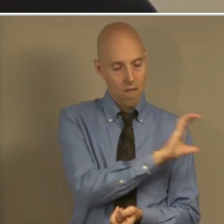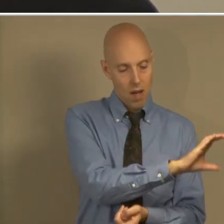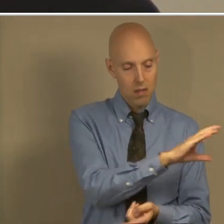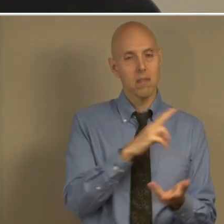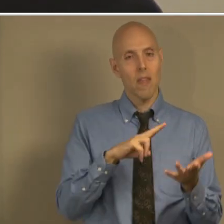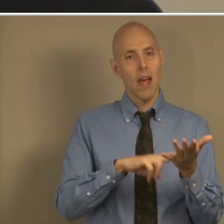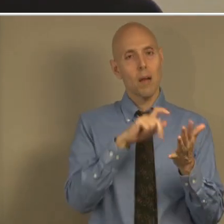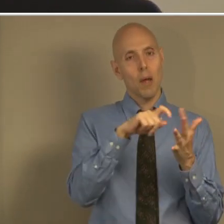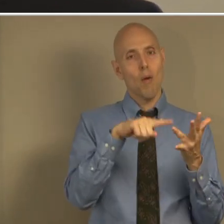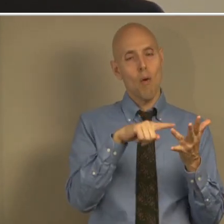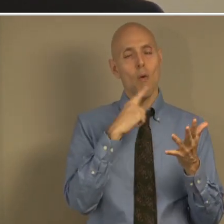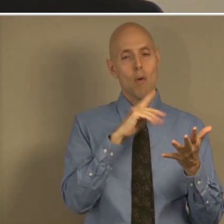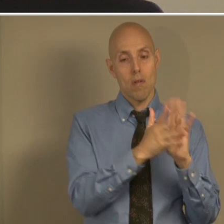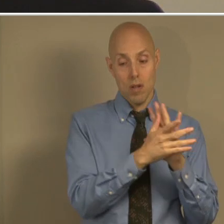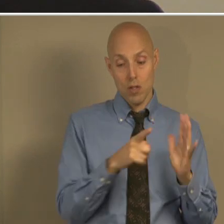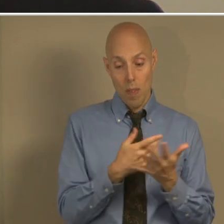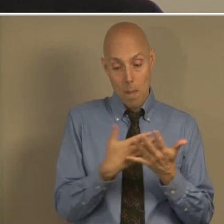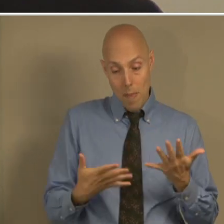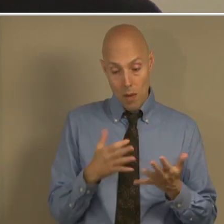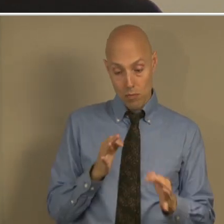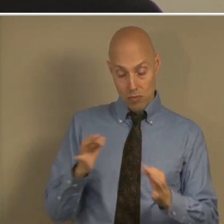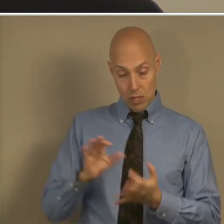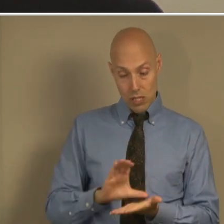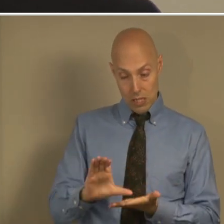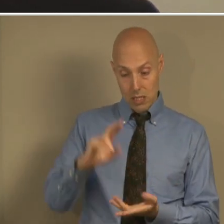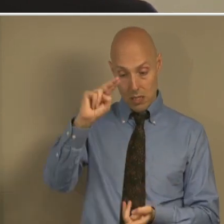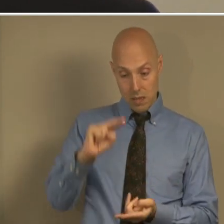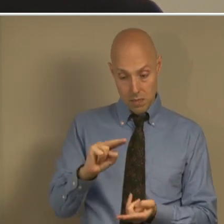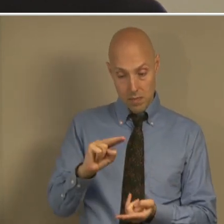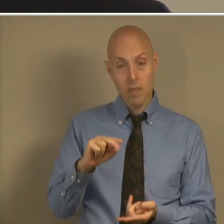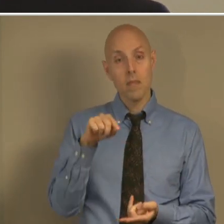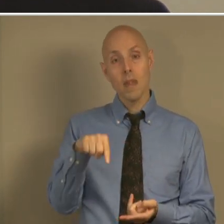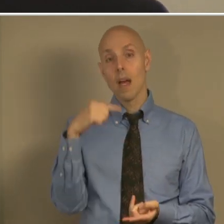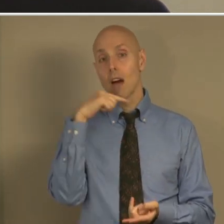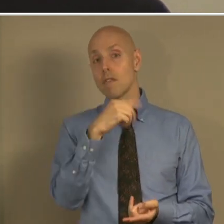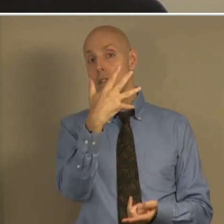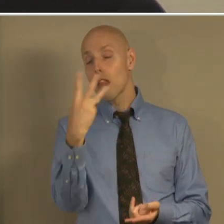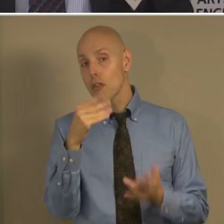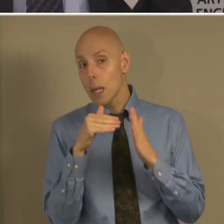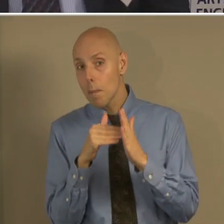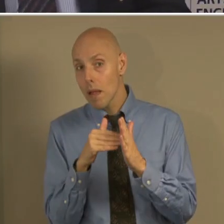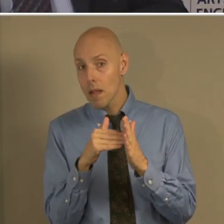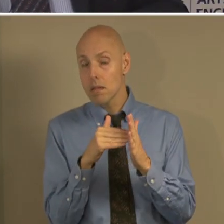So the amount of Strategic funds we have available has gone down from 153 million in this current year